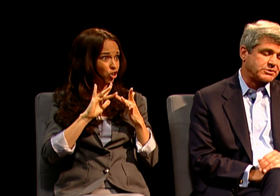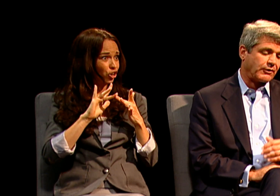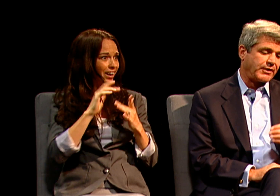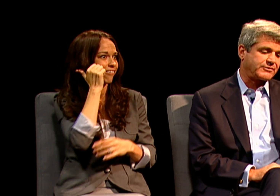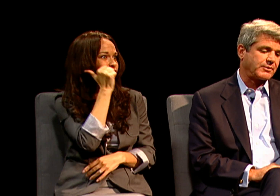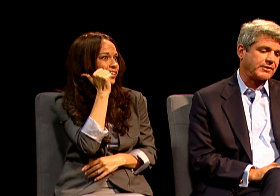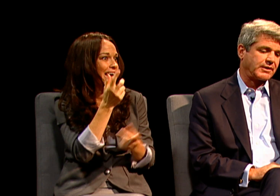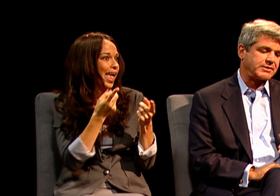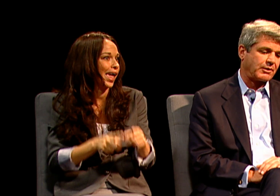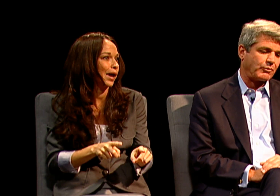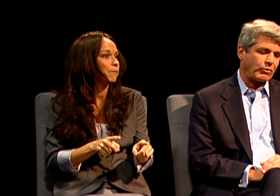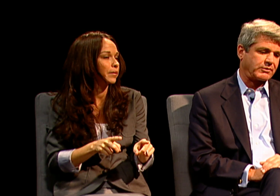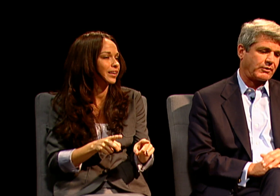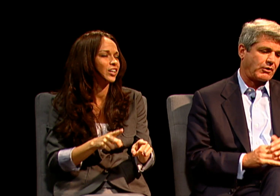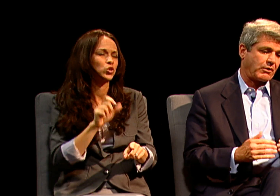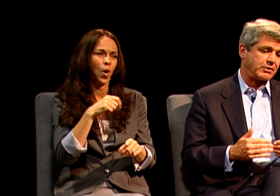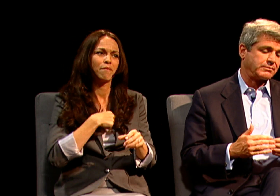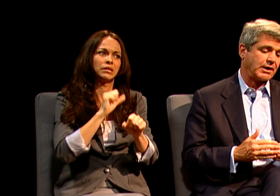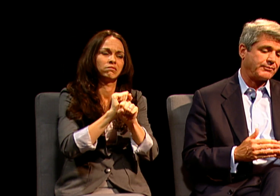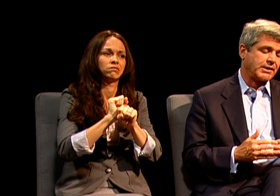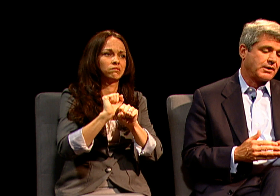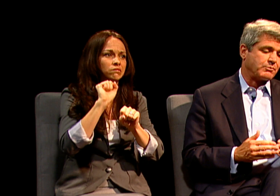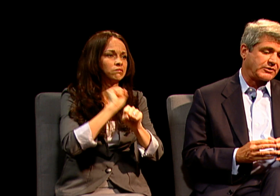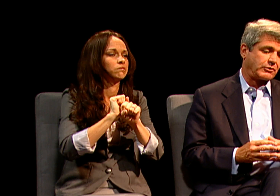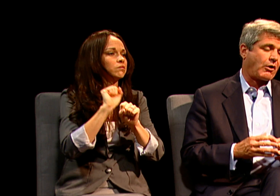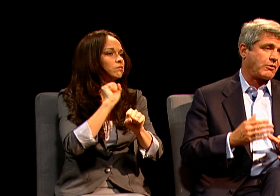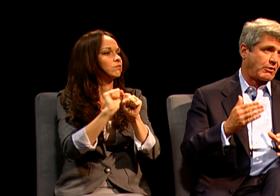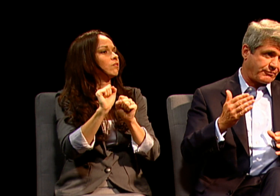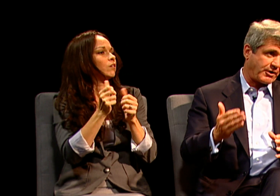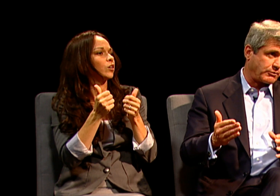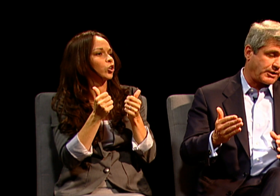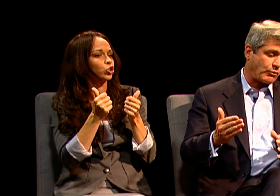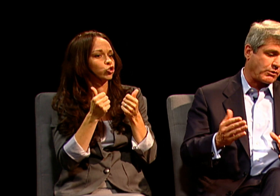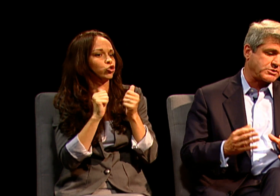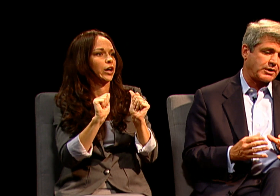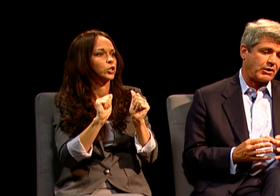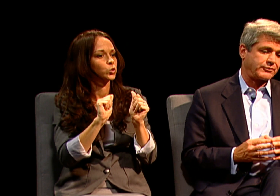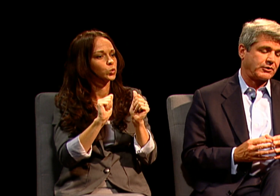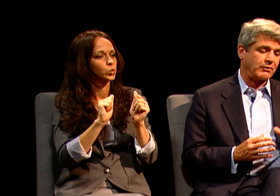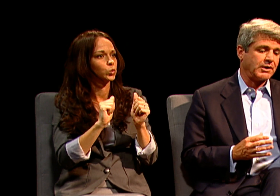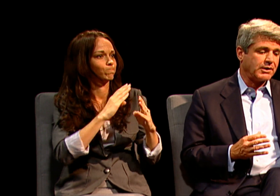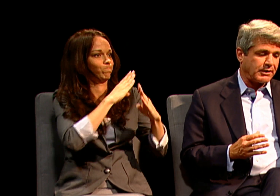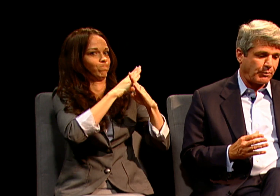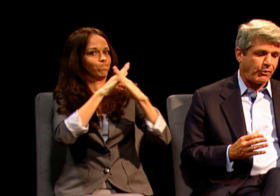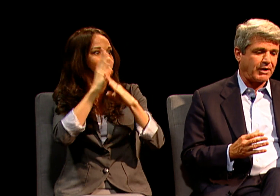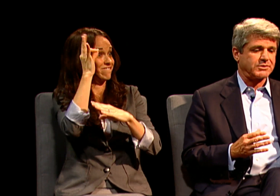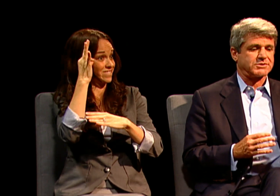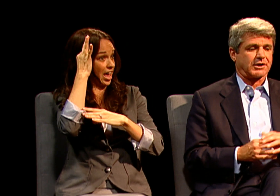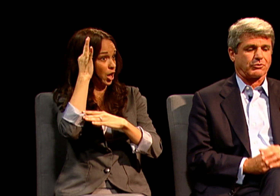SO THAT'S SOMETHING THAT I'VE BEEN WORKING VERY HARD AT, BASICALLY HARDEN OUR FEDERAL NETWORKS AND, ALSO, IN THE PRIVATE SECTOR,